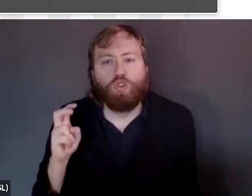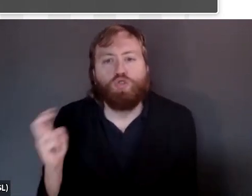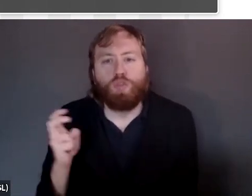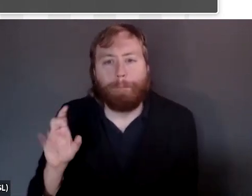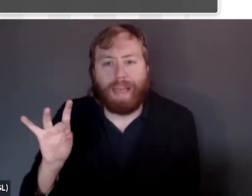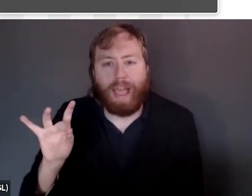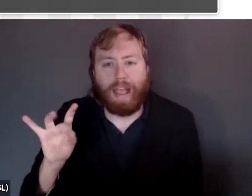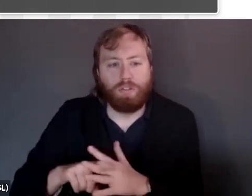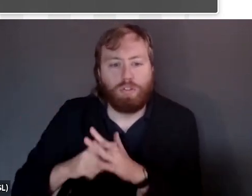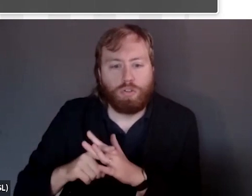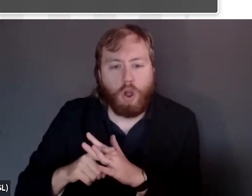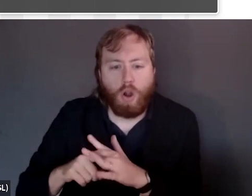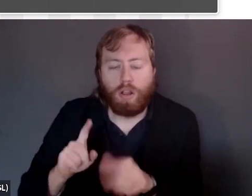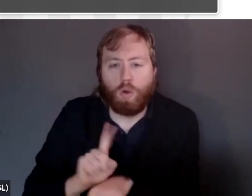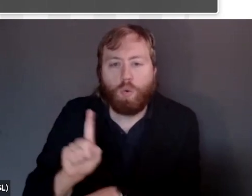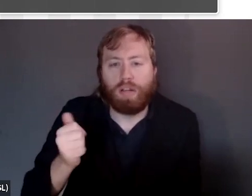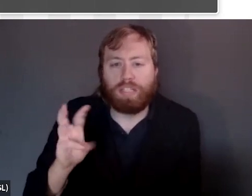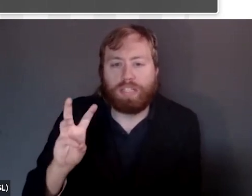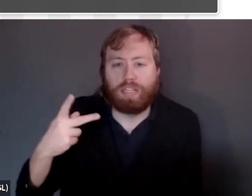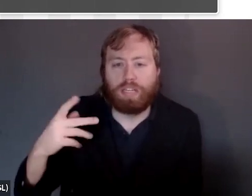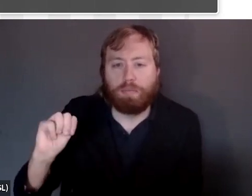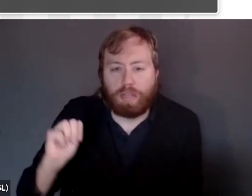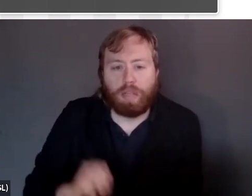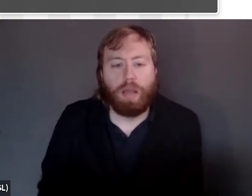then it says 1:19 PM, column 9 of 15.